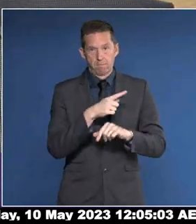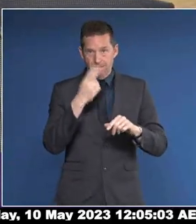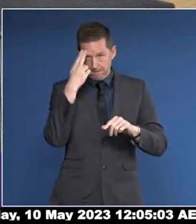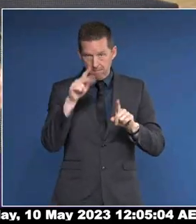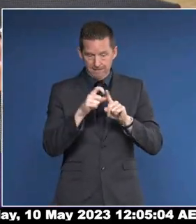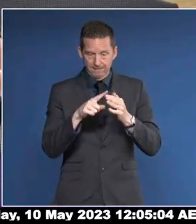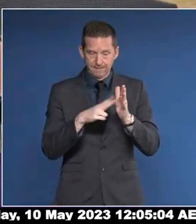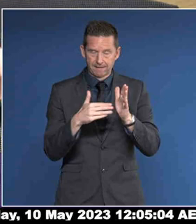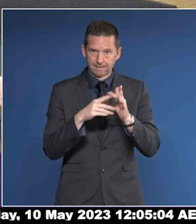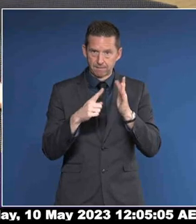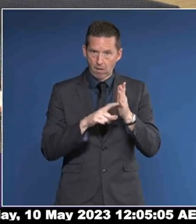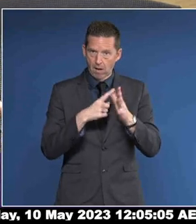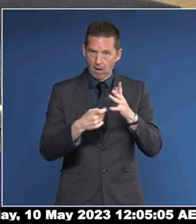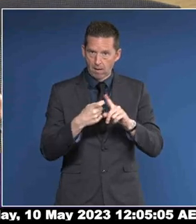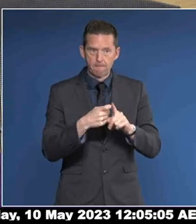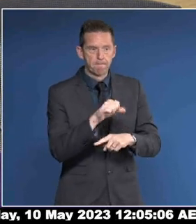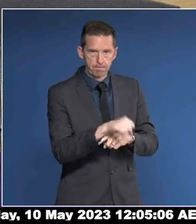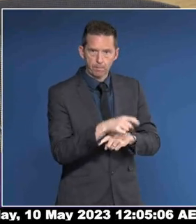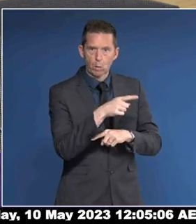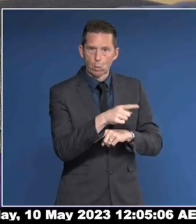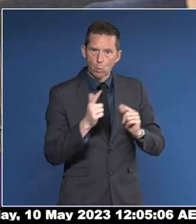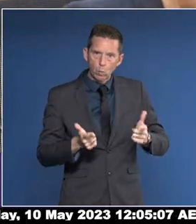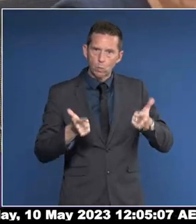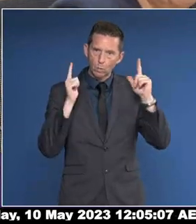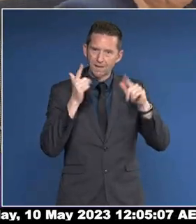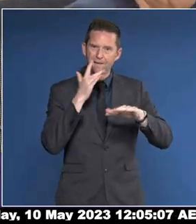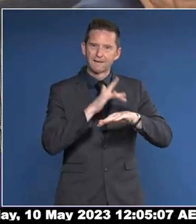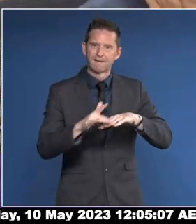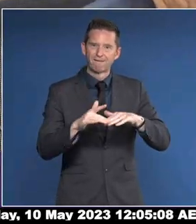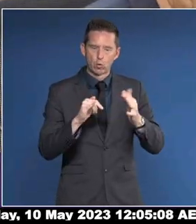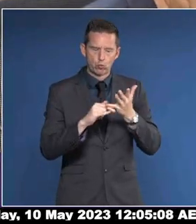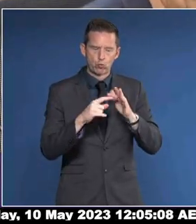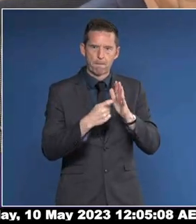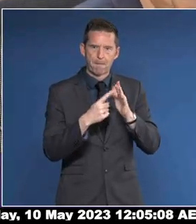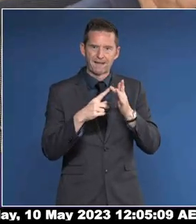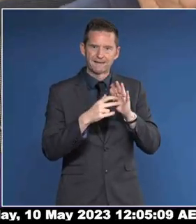And you hold the position of Detective Superintendent of Police, Queensland Police? MR CLARK: Yes.